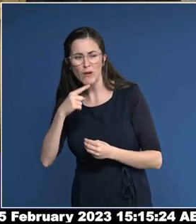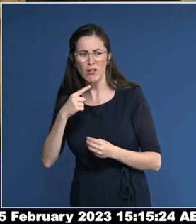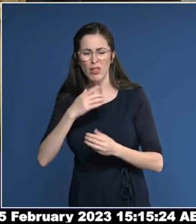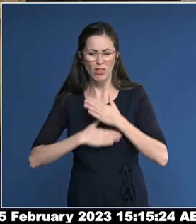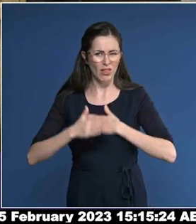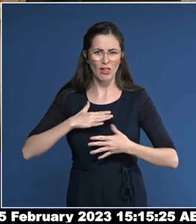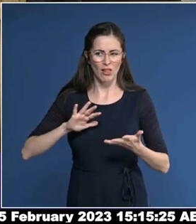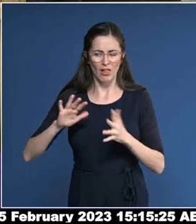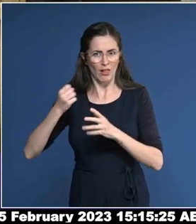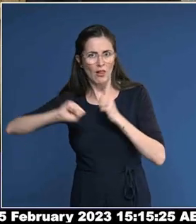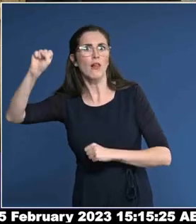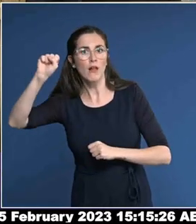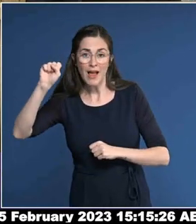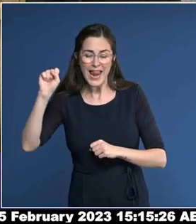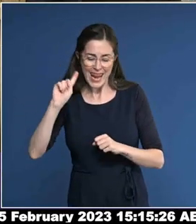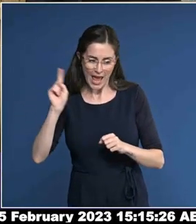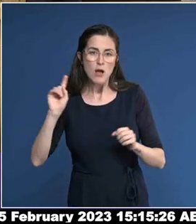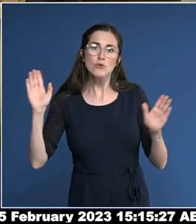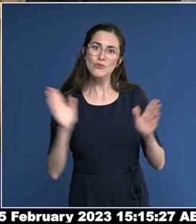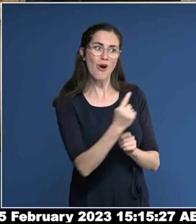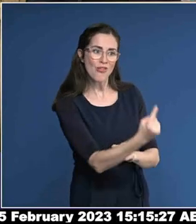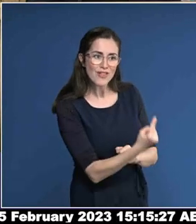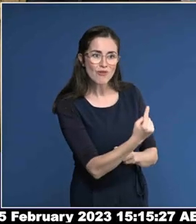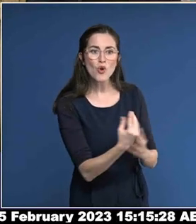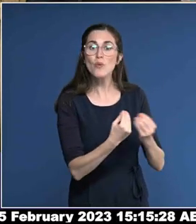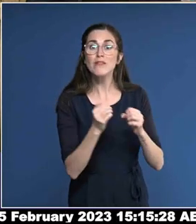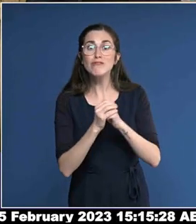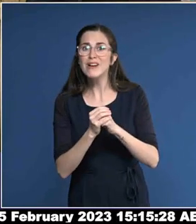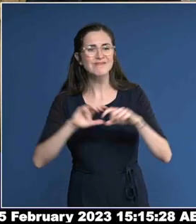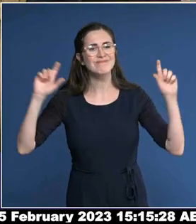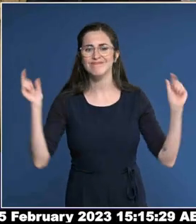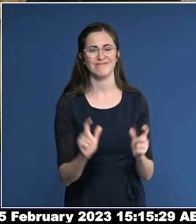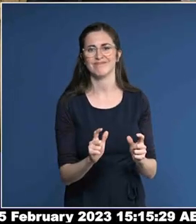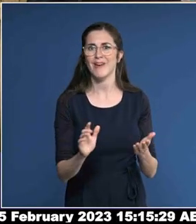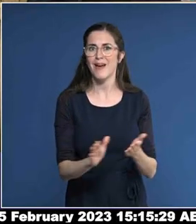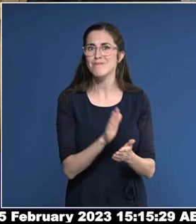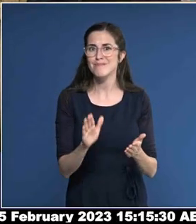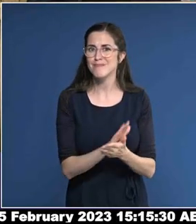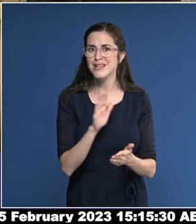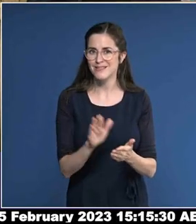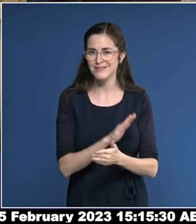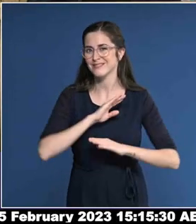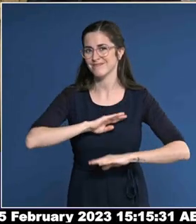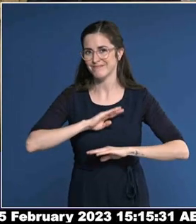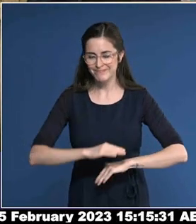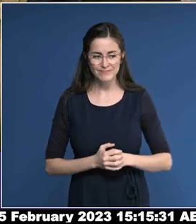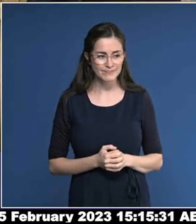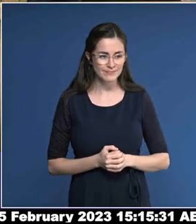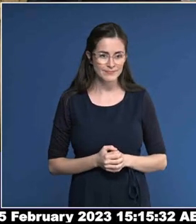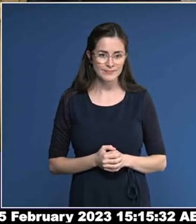somebody else that they have chosen to live with, and that has absolutely reduced. Just a few more questions. Sure. COMMISSIONER BENNETT: It may not necessarily be a person with disability